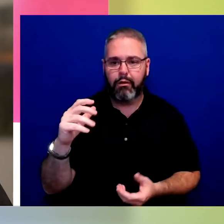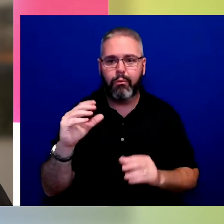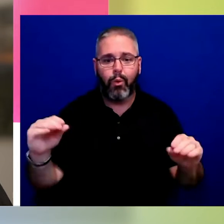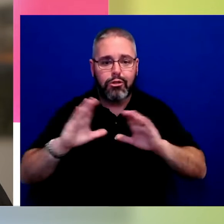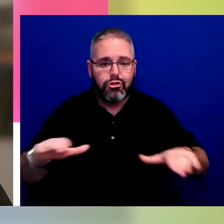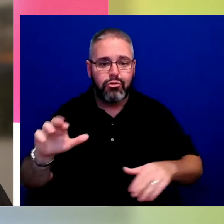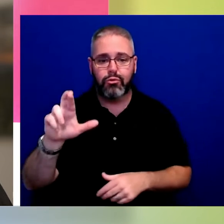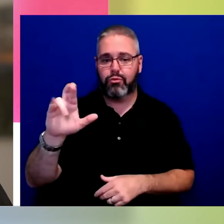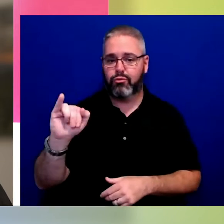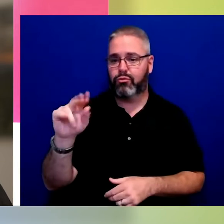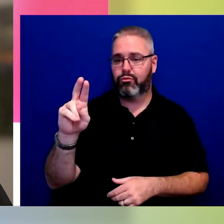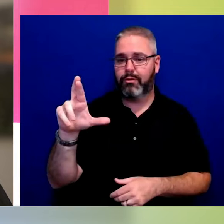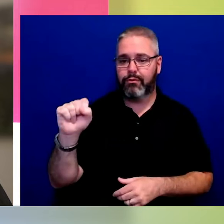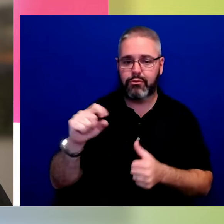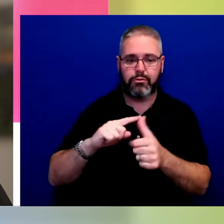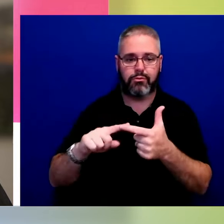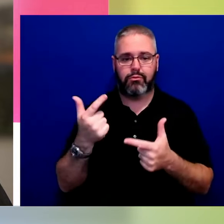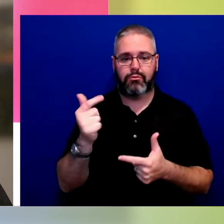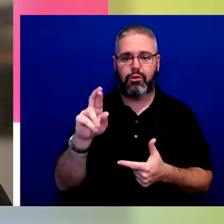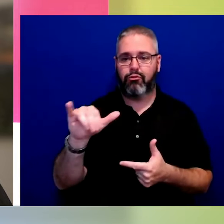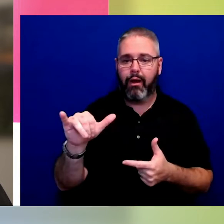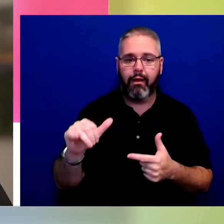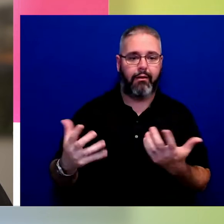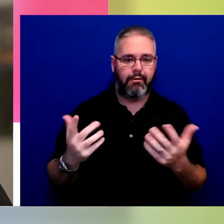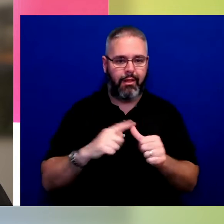nor would I have made an untold number of friends